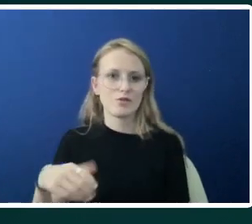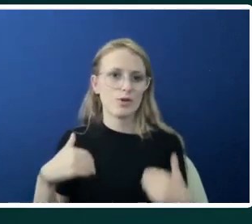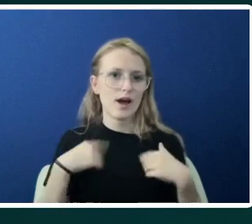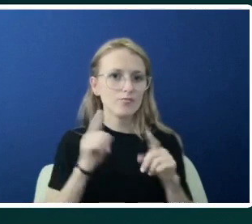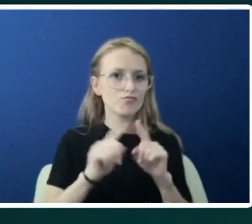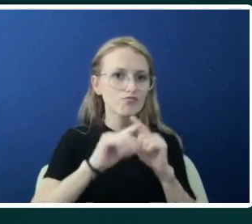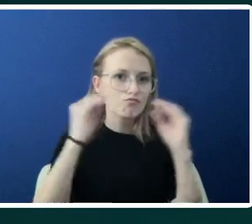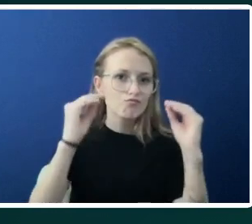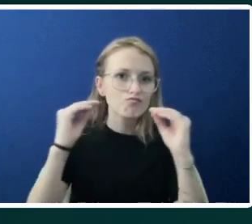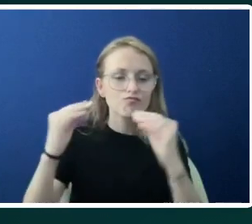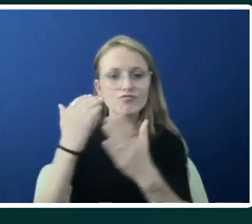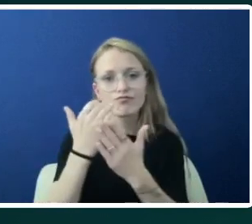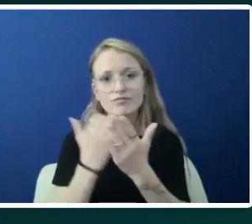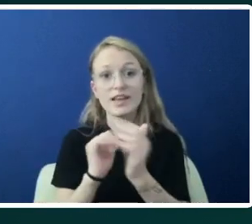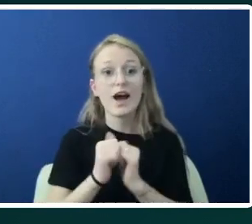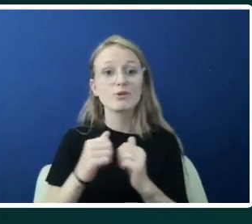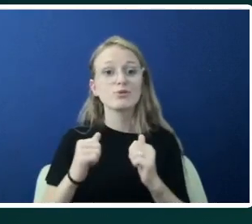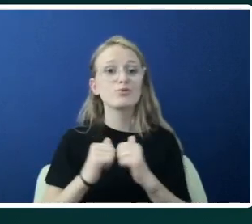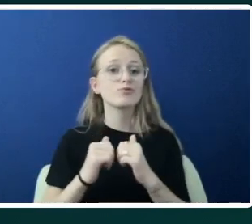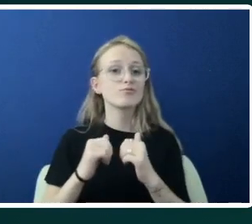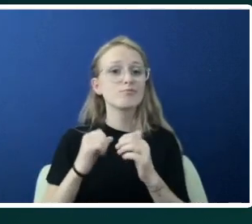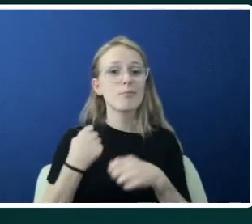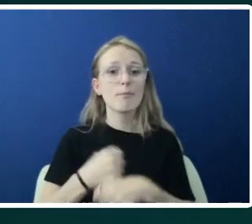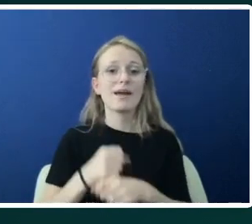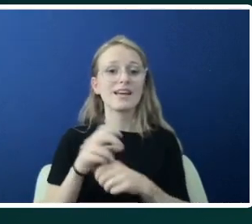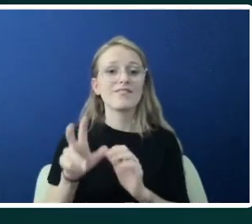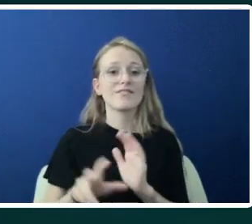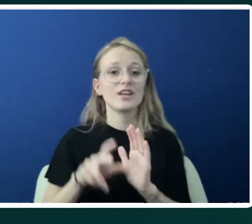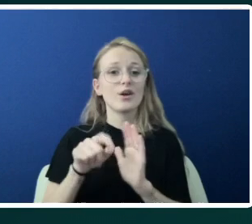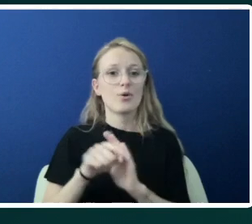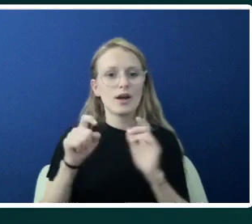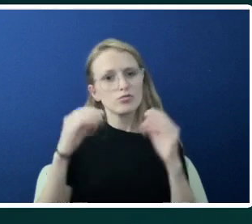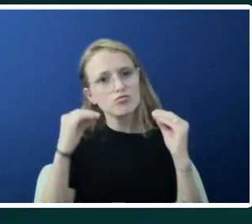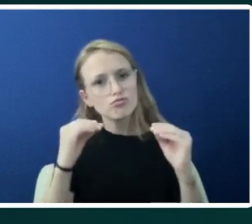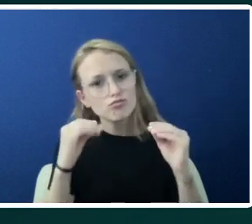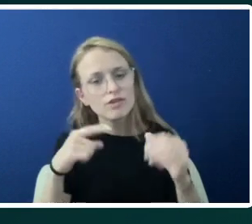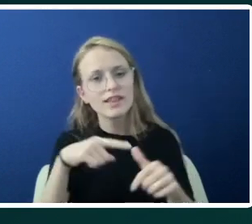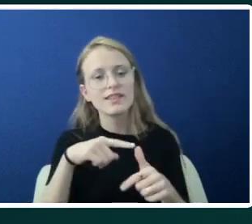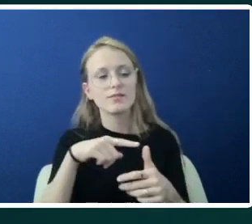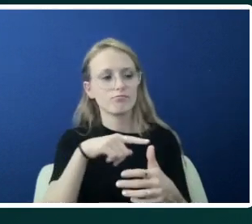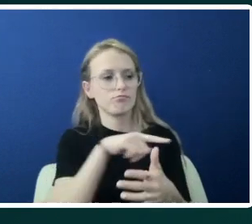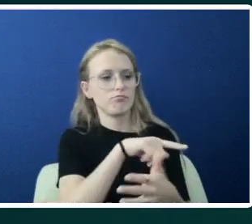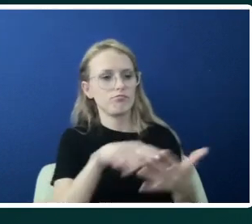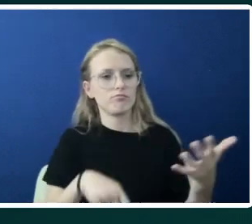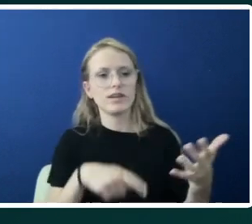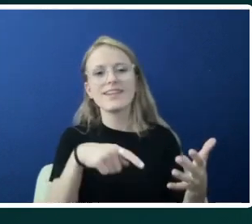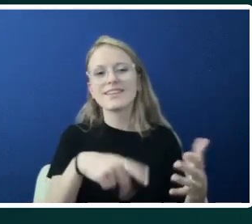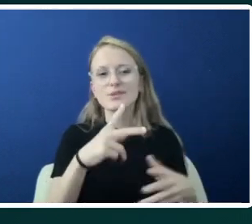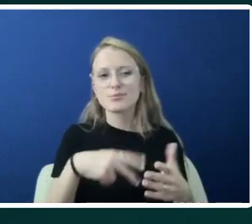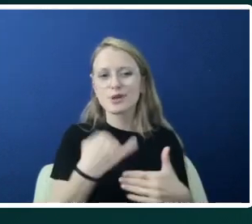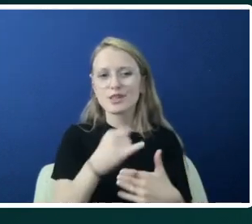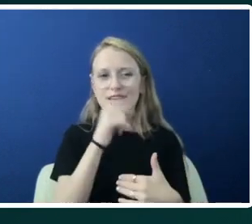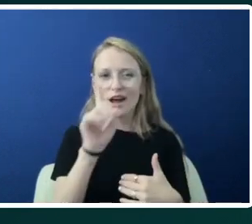So, this project, not only allowed them, right, to create those things and talk to each other,